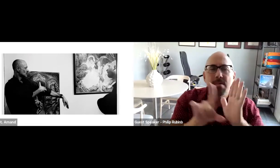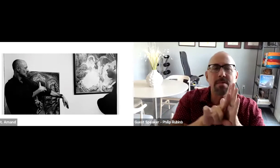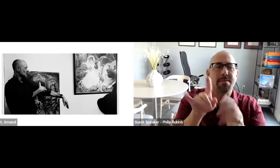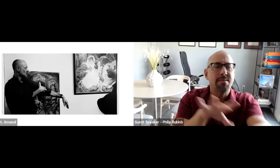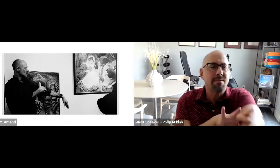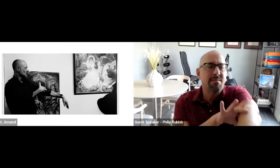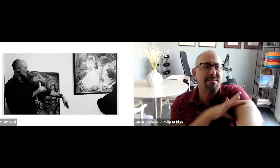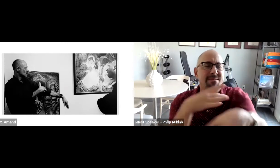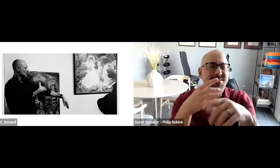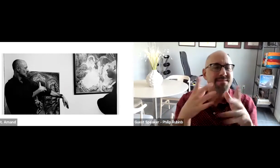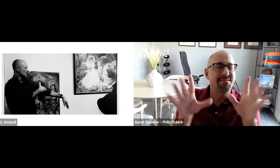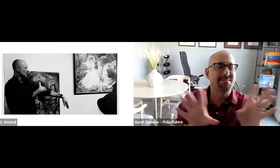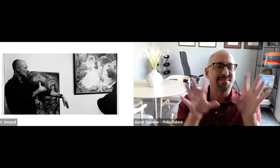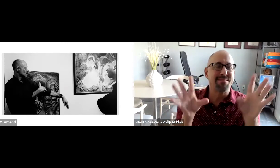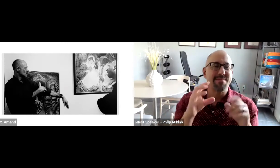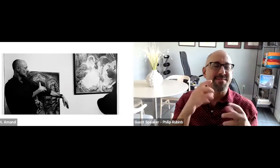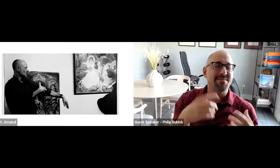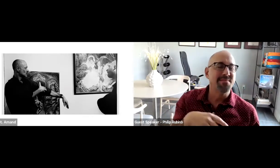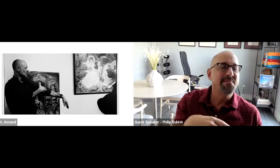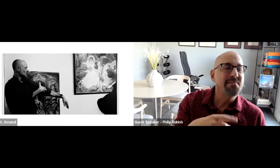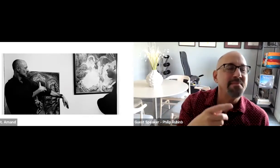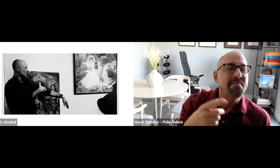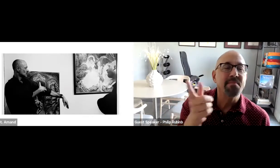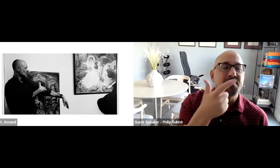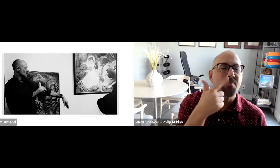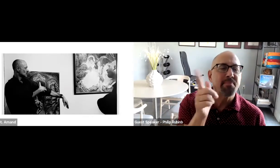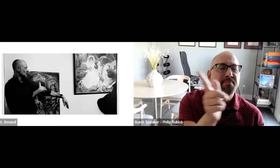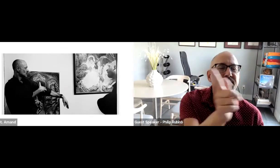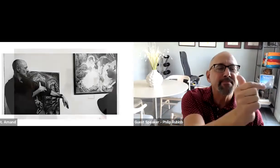and tell the stories about different pieces of art, the background, and all that.